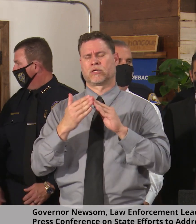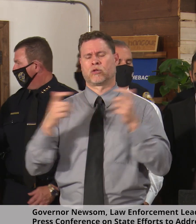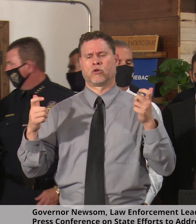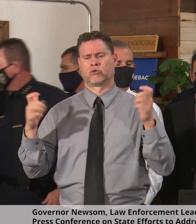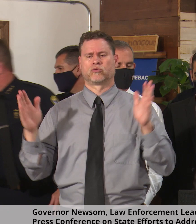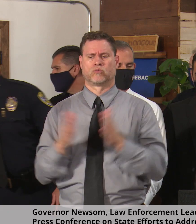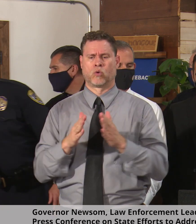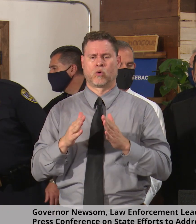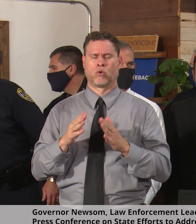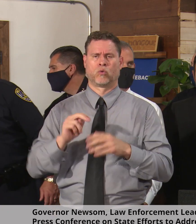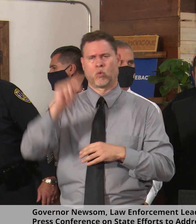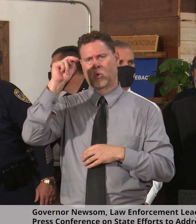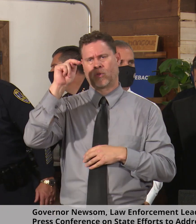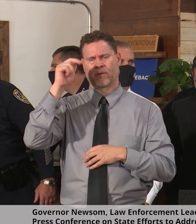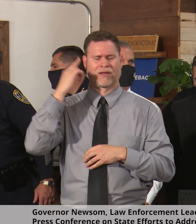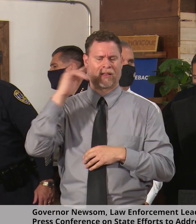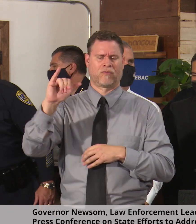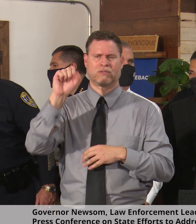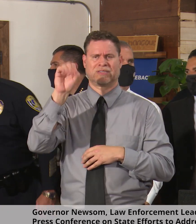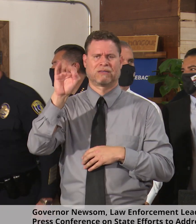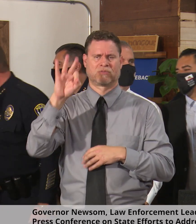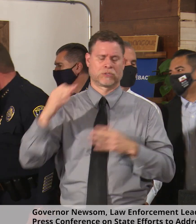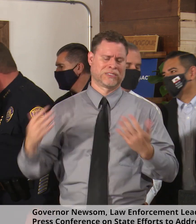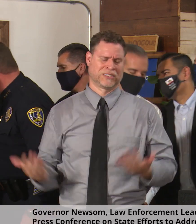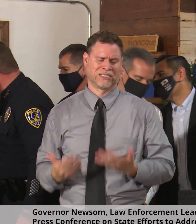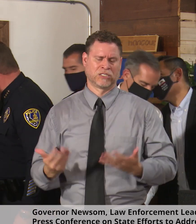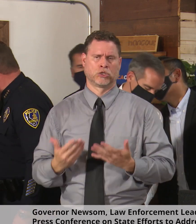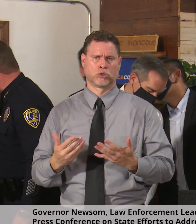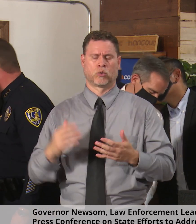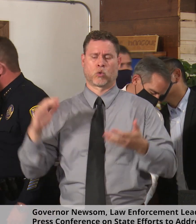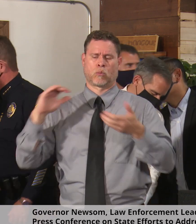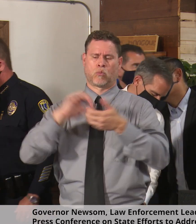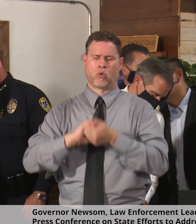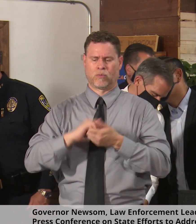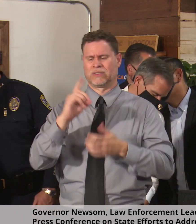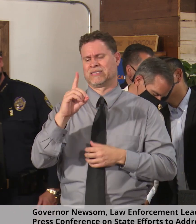northern California and San Francisco, down here working in partnership with DA's, not just local